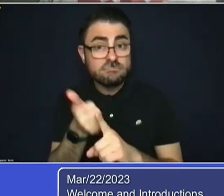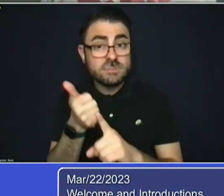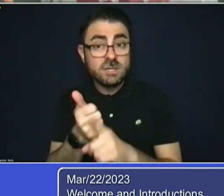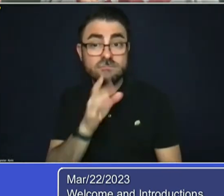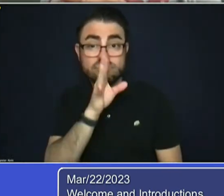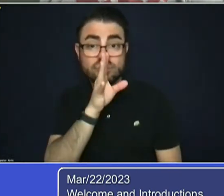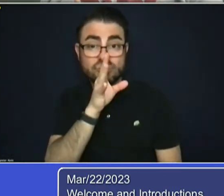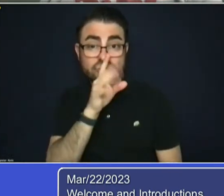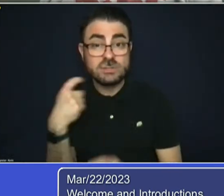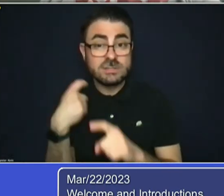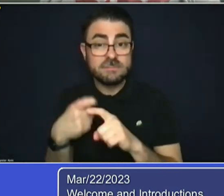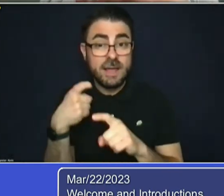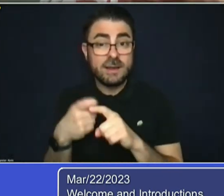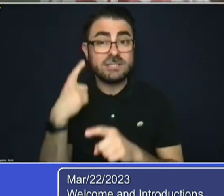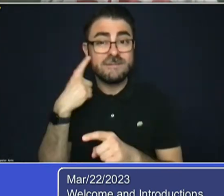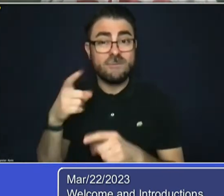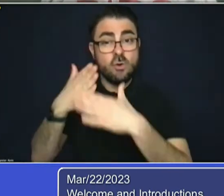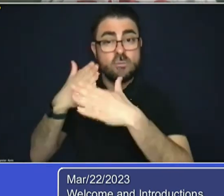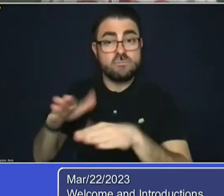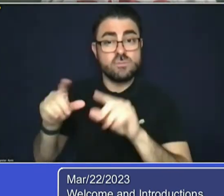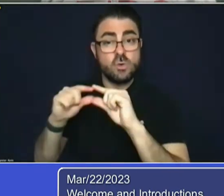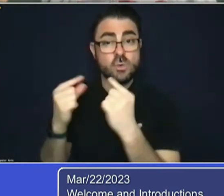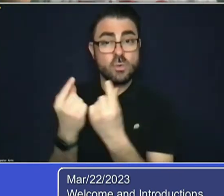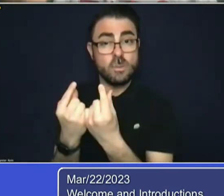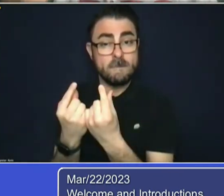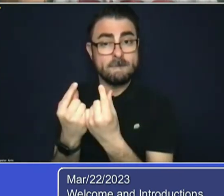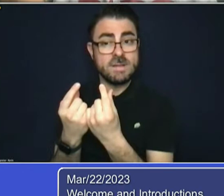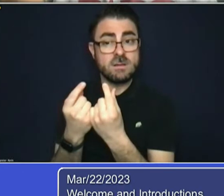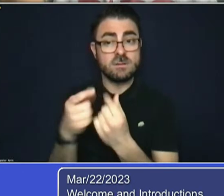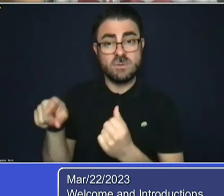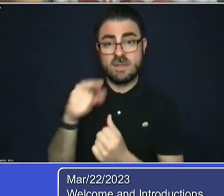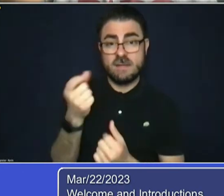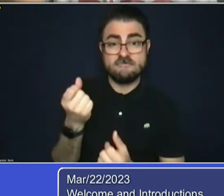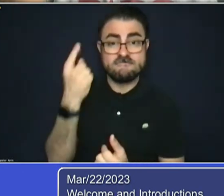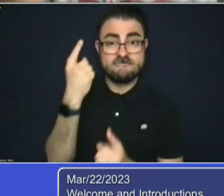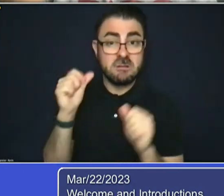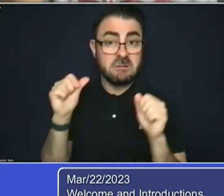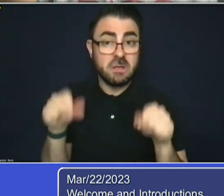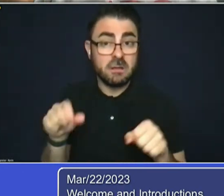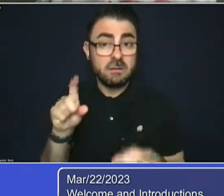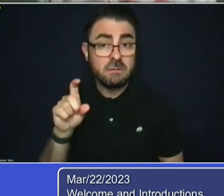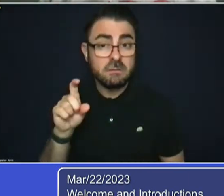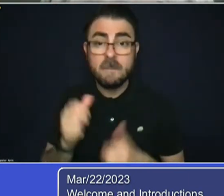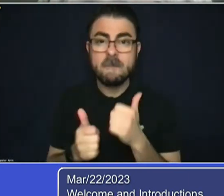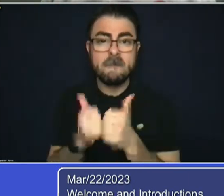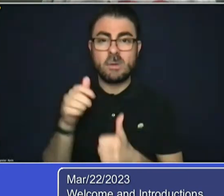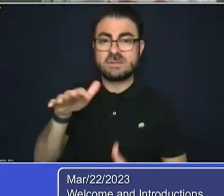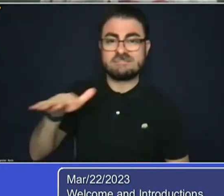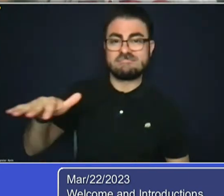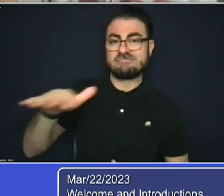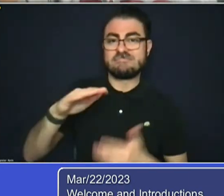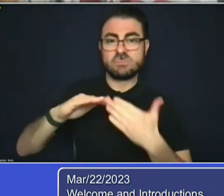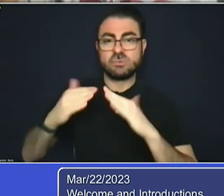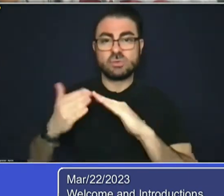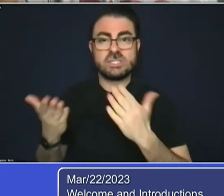LIKE THE WAY YOU'RE PRESENTING. IS THERE A WAY, OR SOMEBODY ELSE THAT SPEAKS SPANISH, TO GO TO